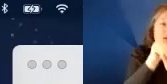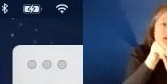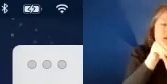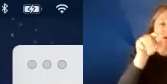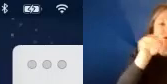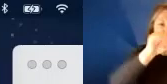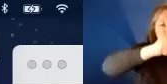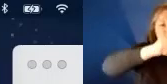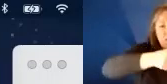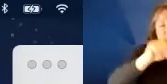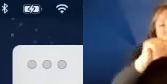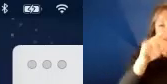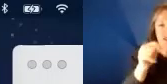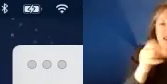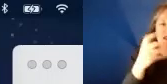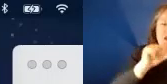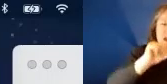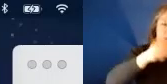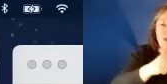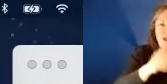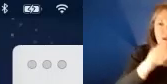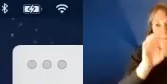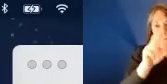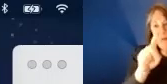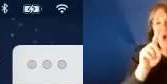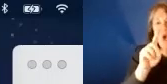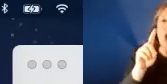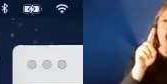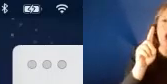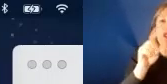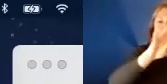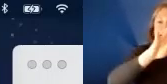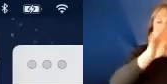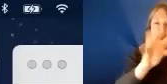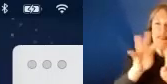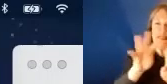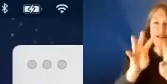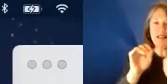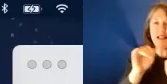format. You can bold it, italicize it, underline it if you'd like.